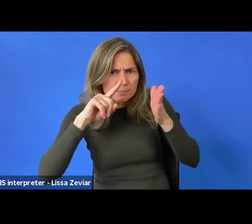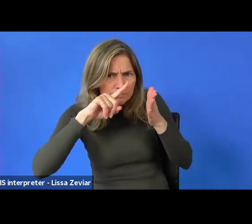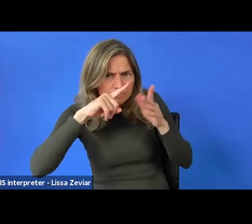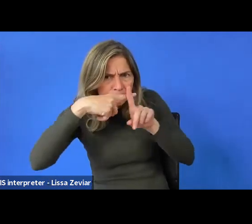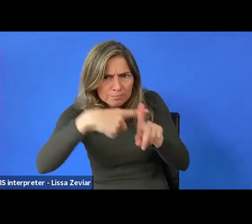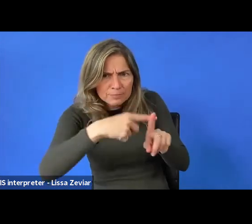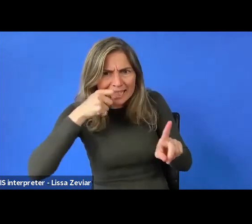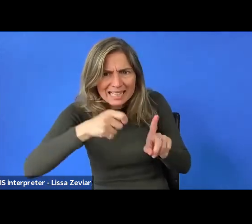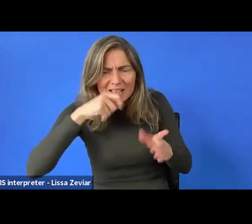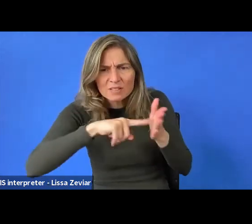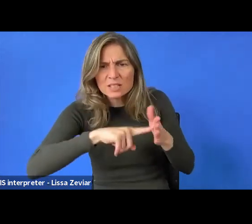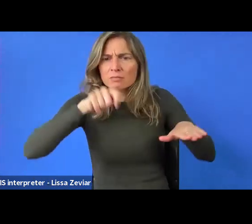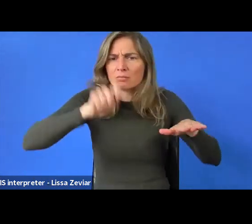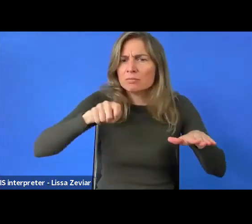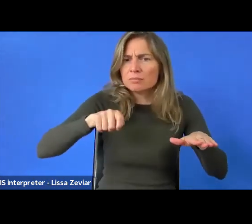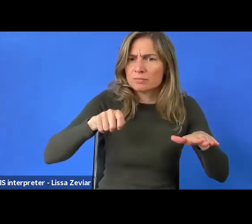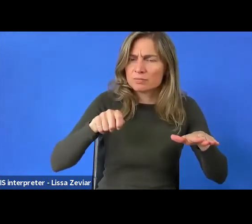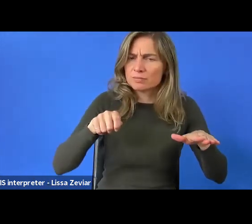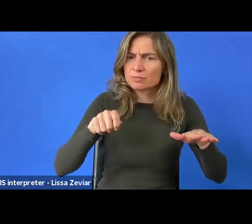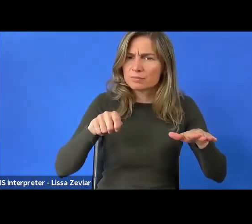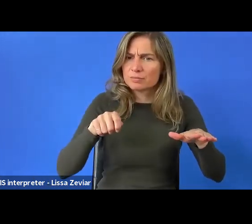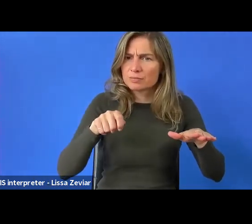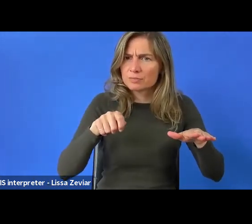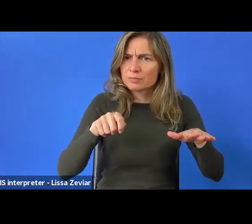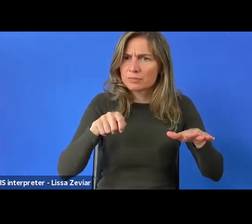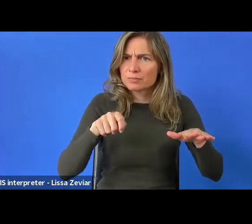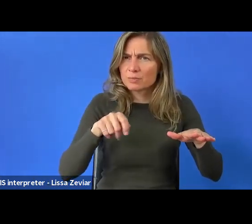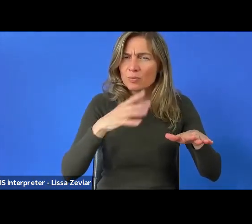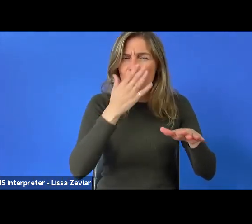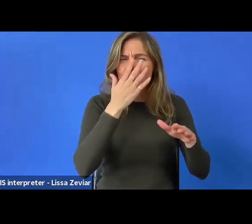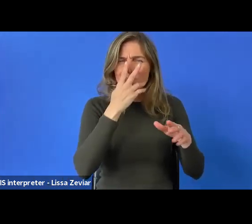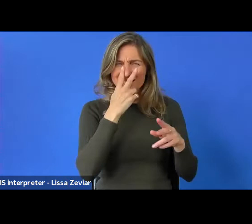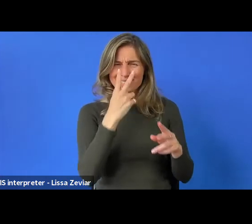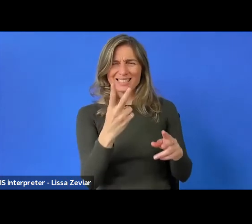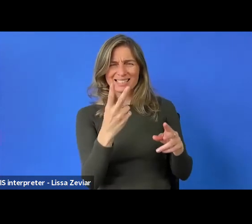of human rights, against women and girls with disabilities.